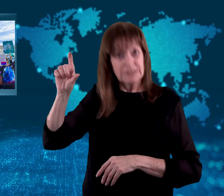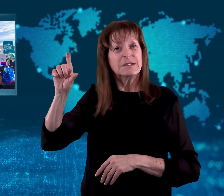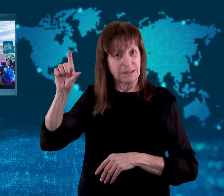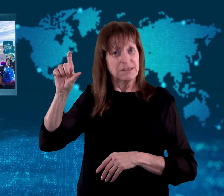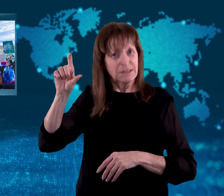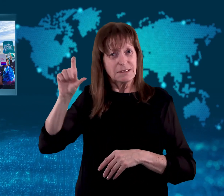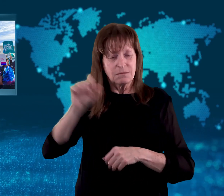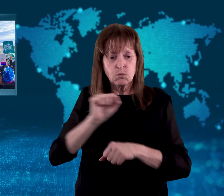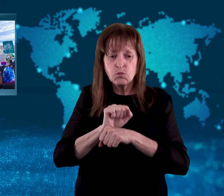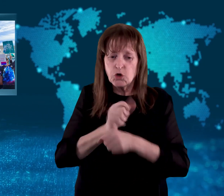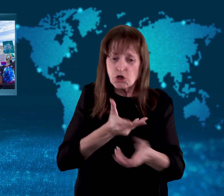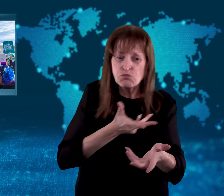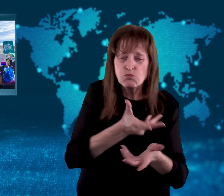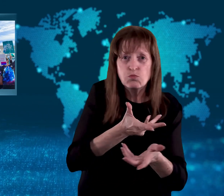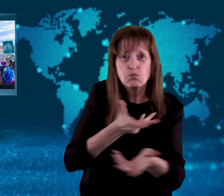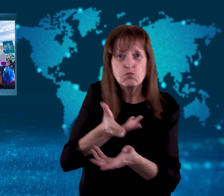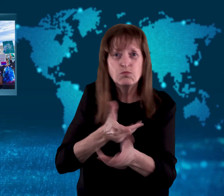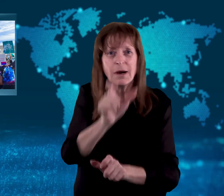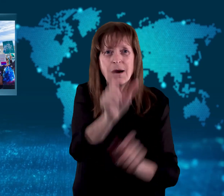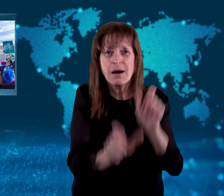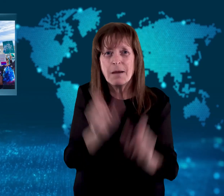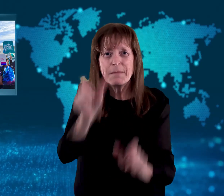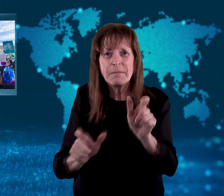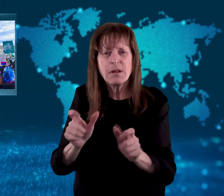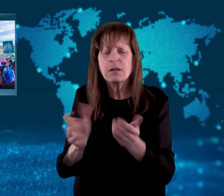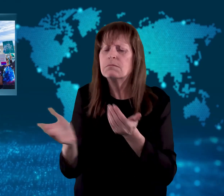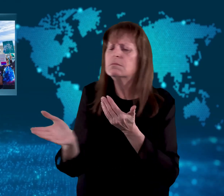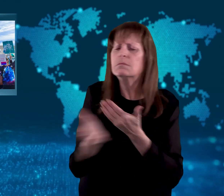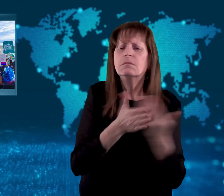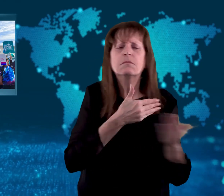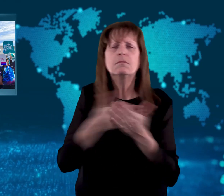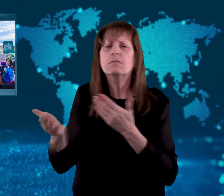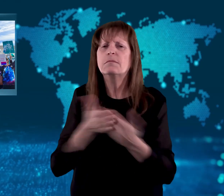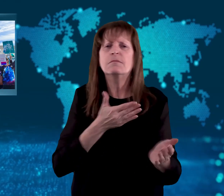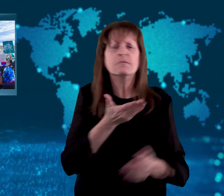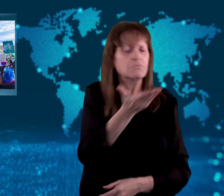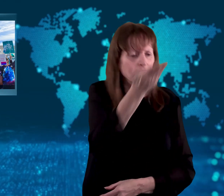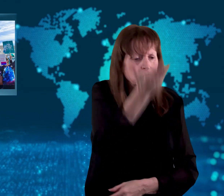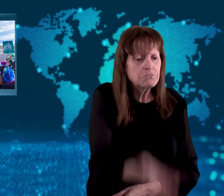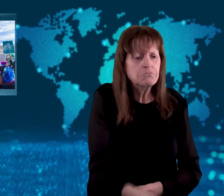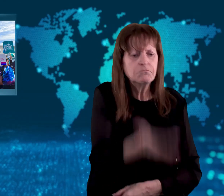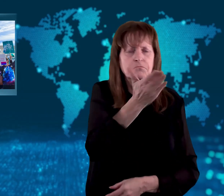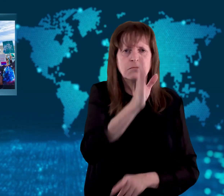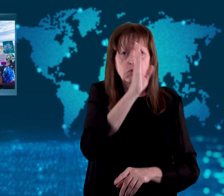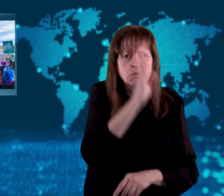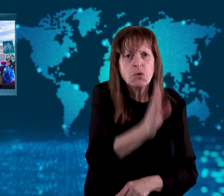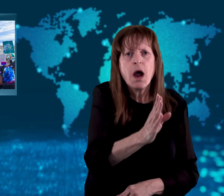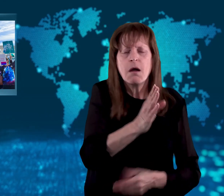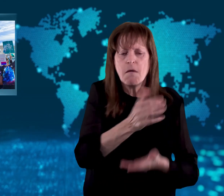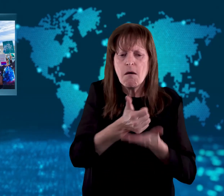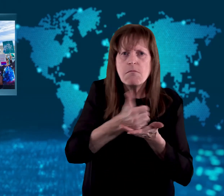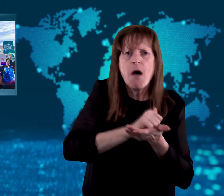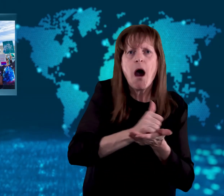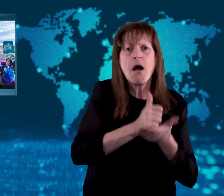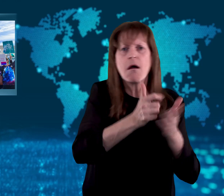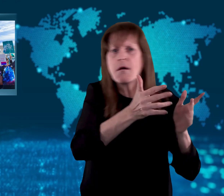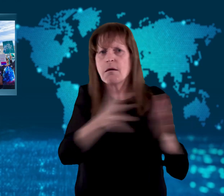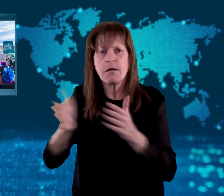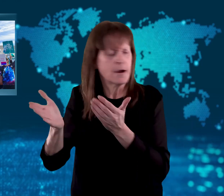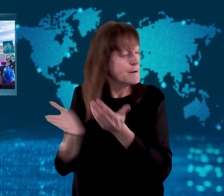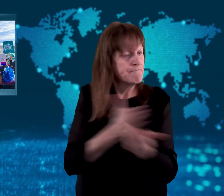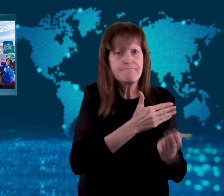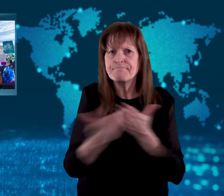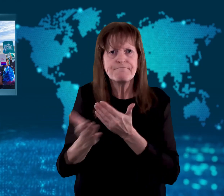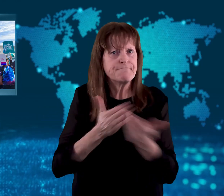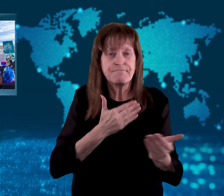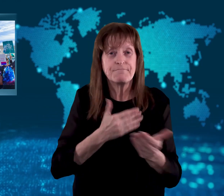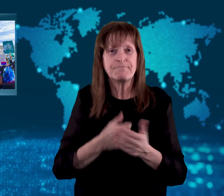In the US state of Colorado, there is a law that mandates that businesses